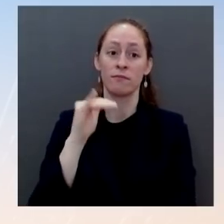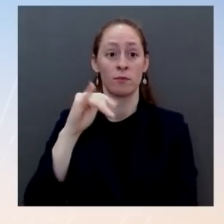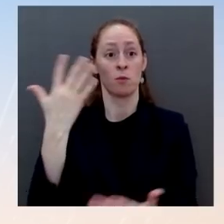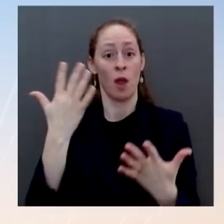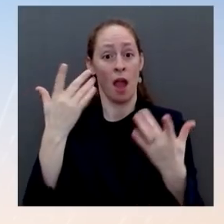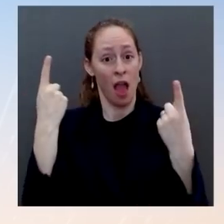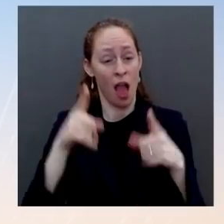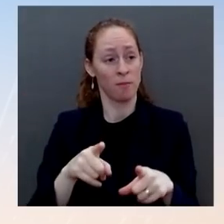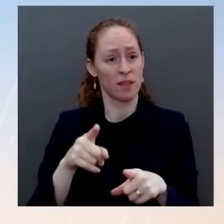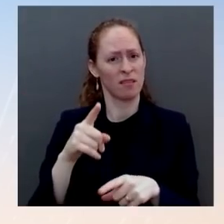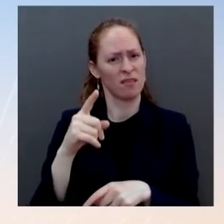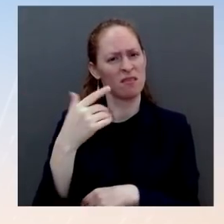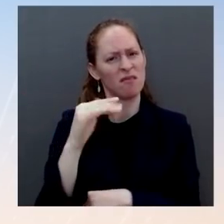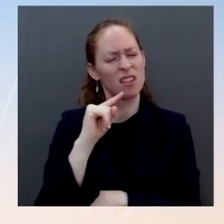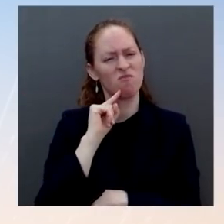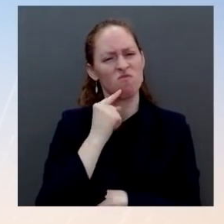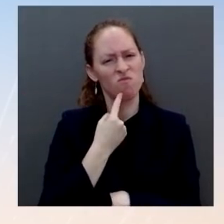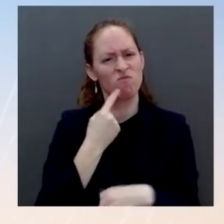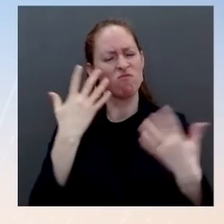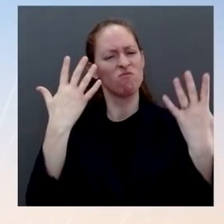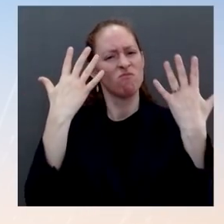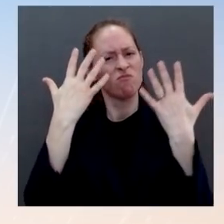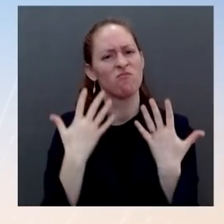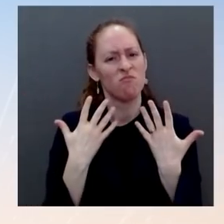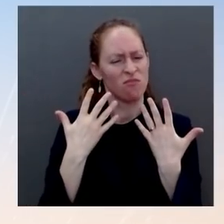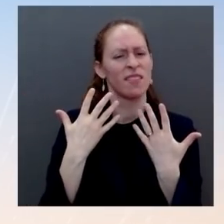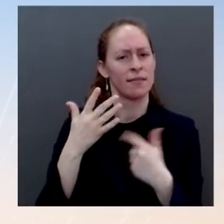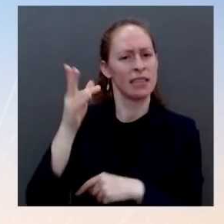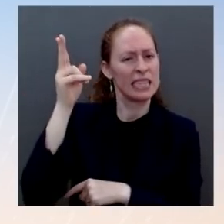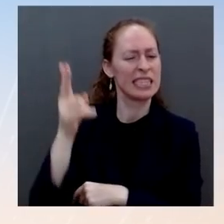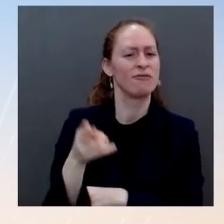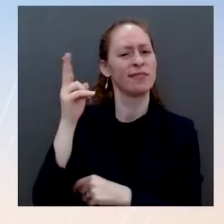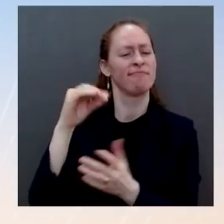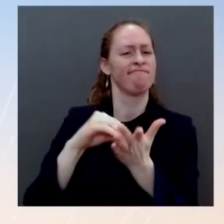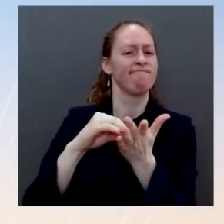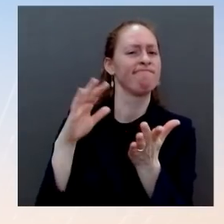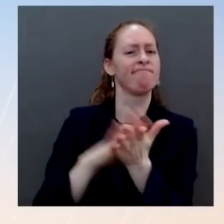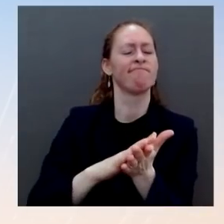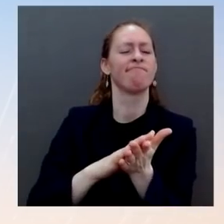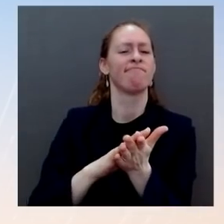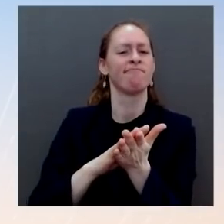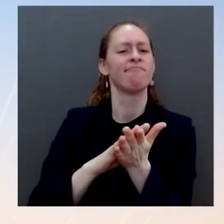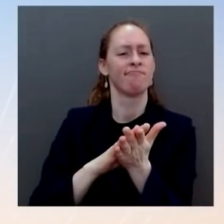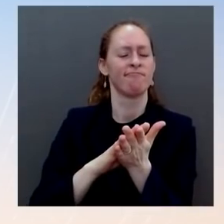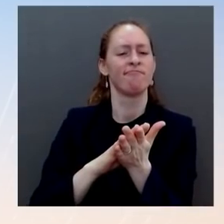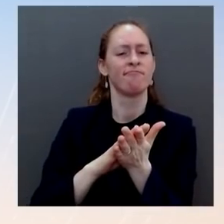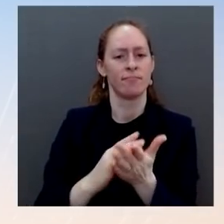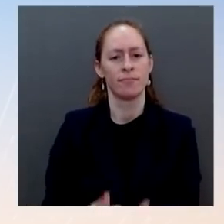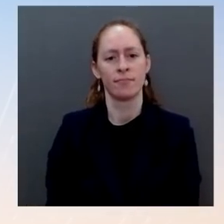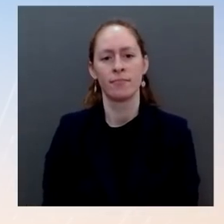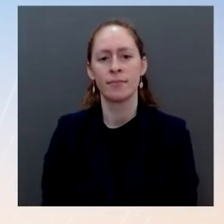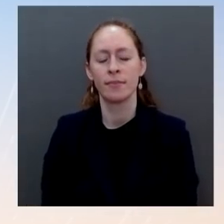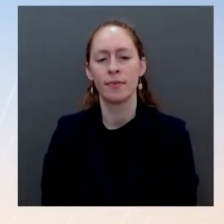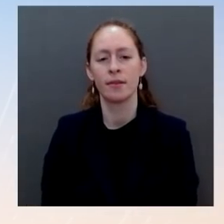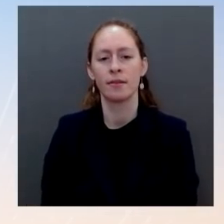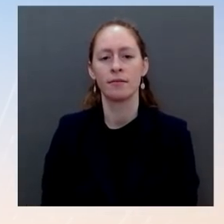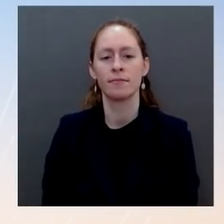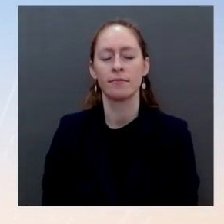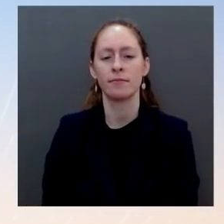He felt the emotion of the people he saw in the Capitol today. He felt the weight on the shoulders of the people who were there that day, who were there again today.